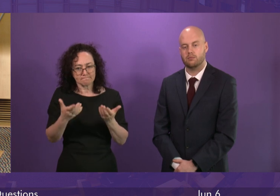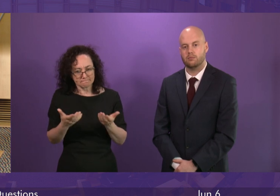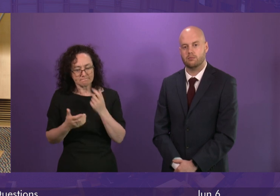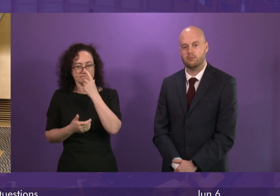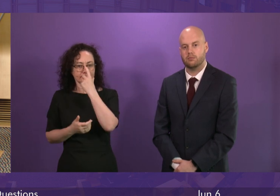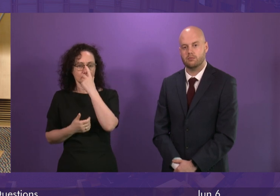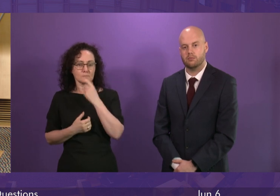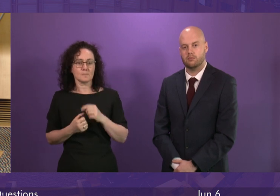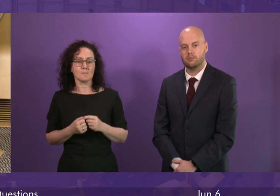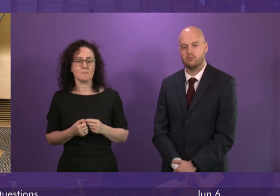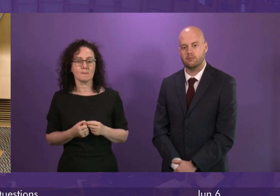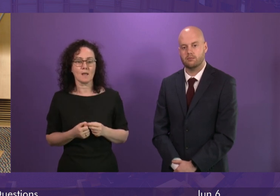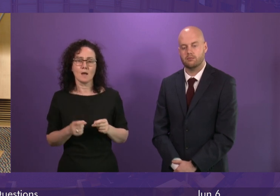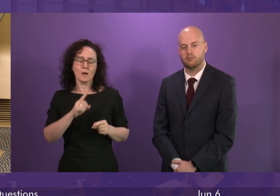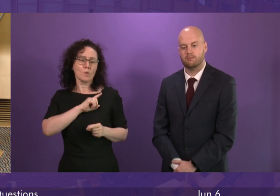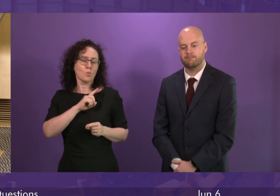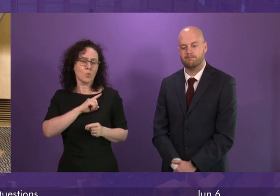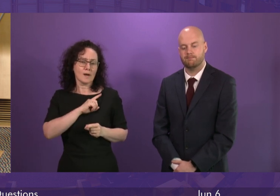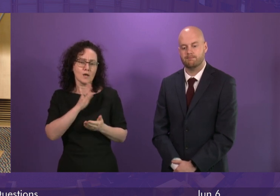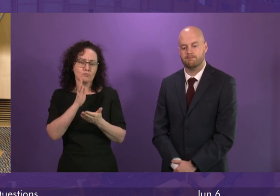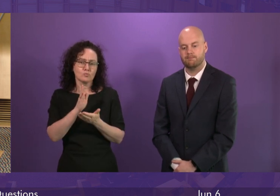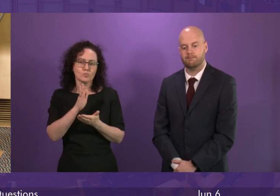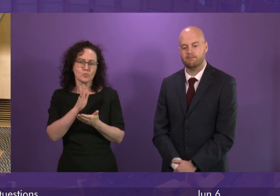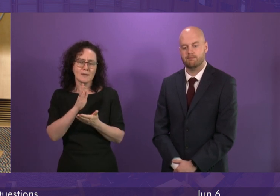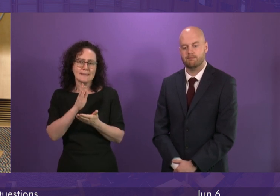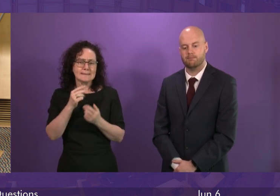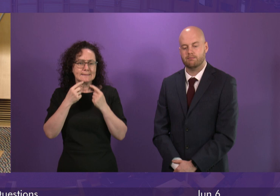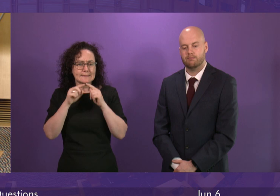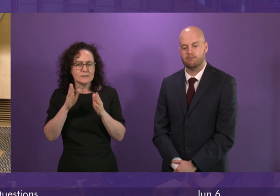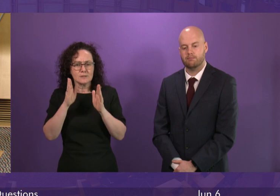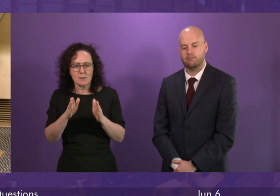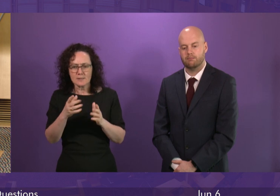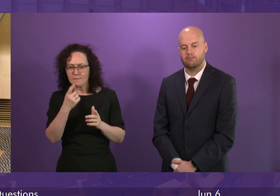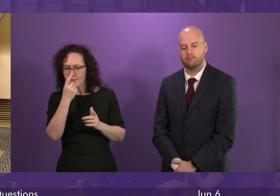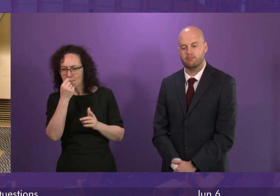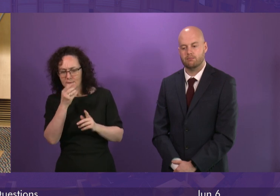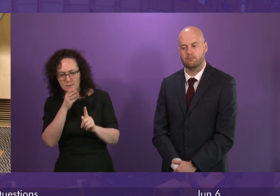issues to do with their educational capacity not to be identified at the earliest possible